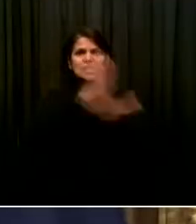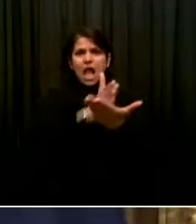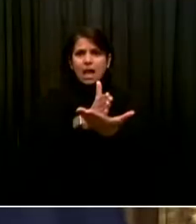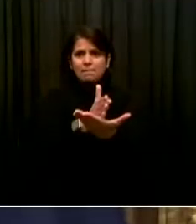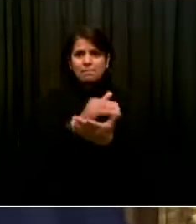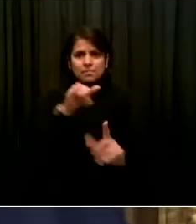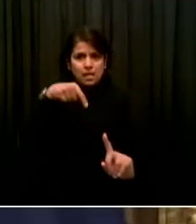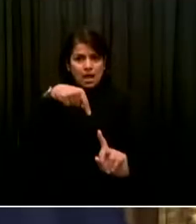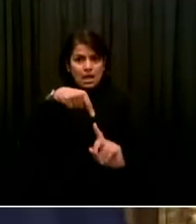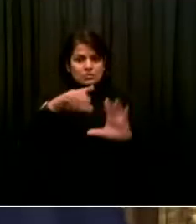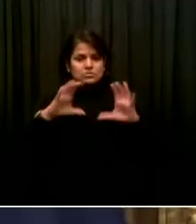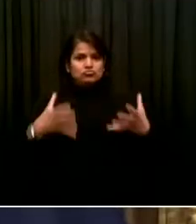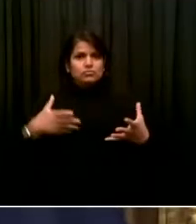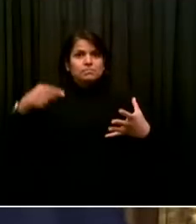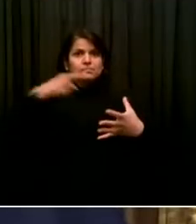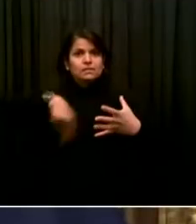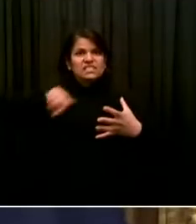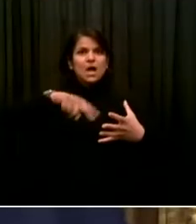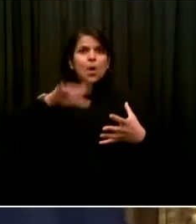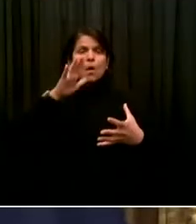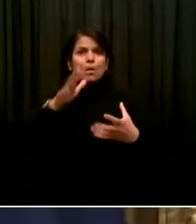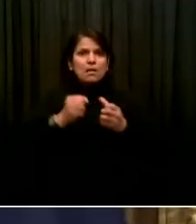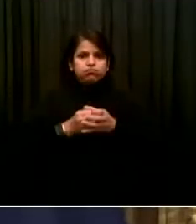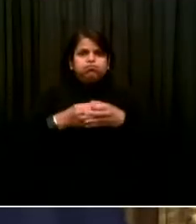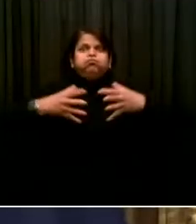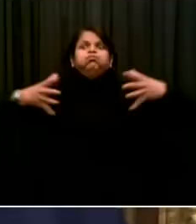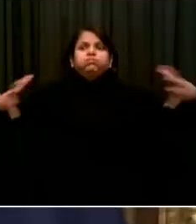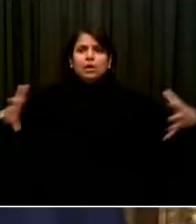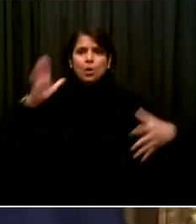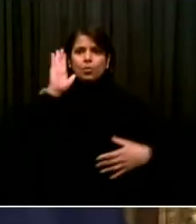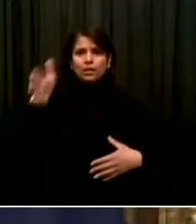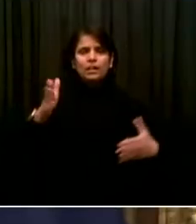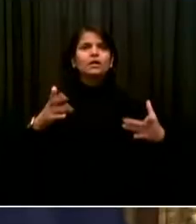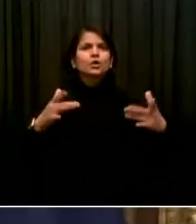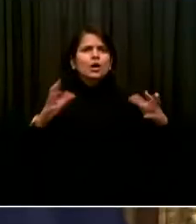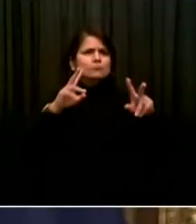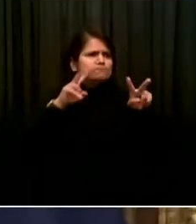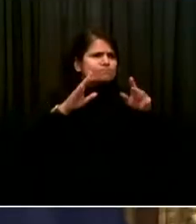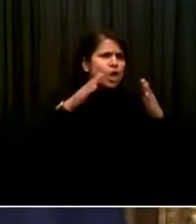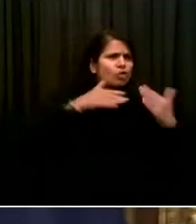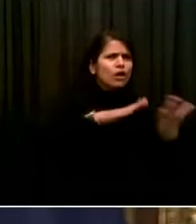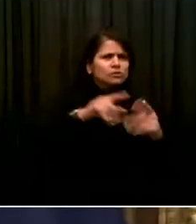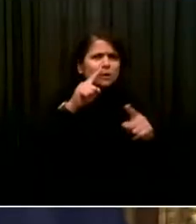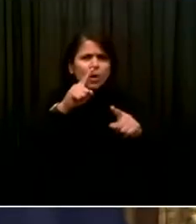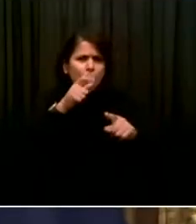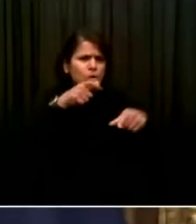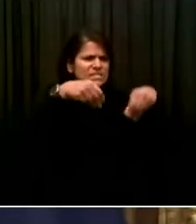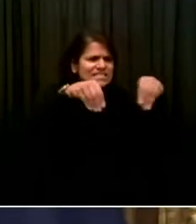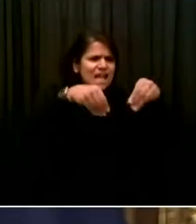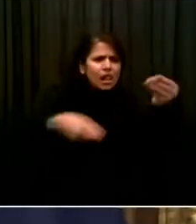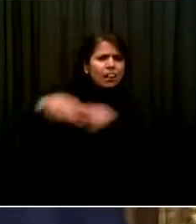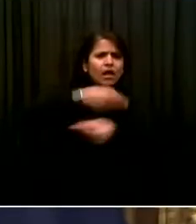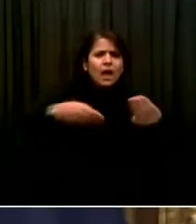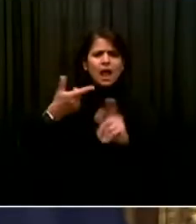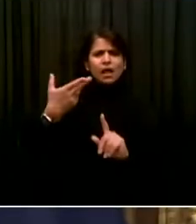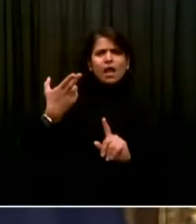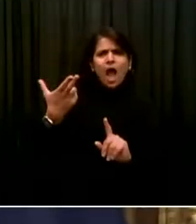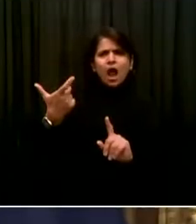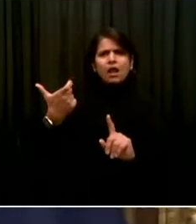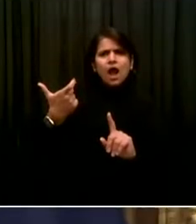WITHIN THE DETECTIVE BUREAU IS TASKED WITH SEIZING ILEGLAL GUNS AND